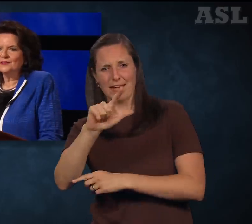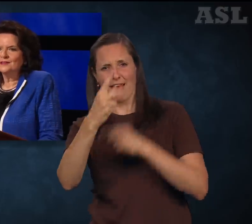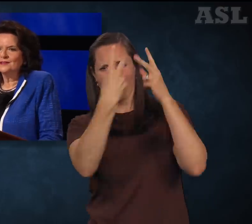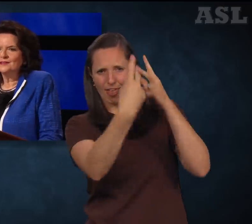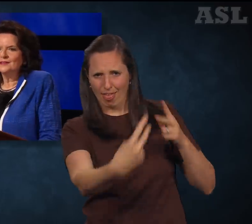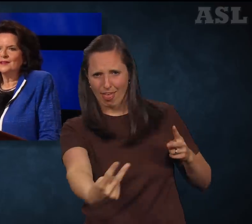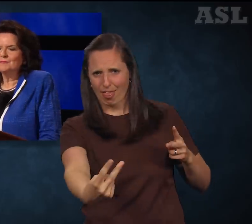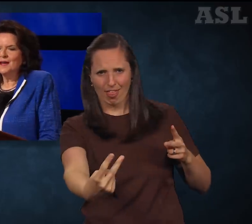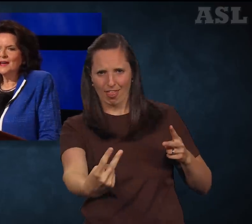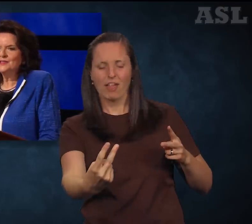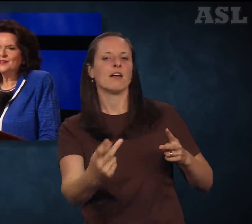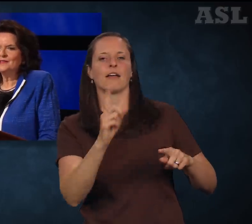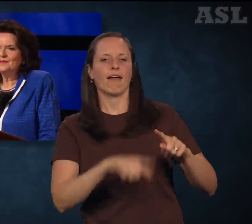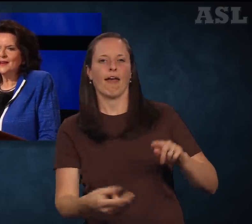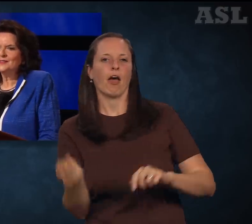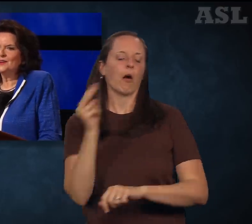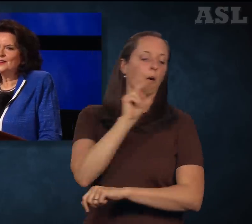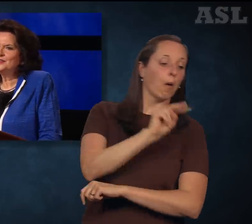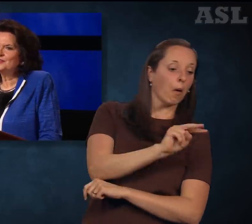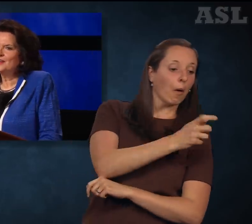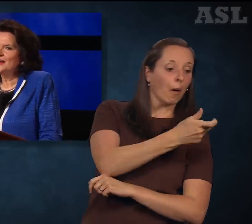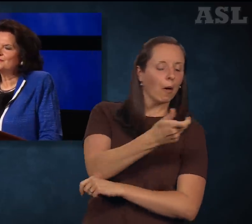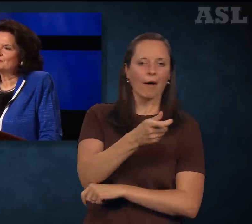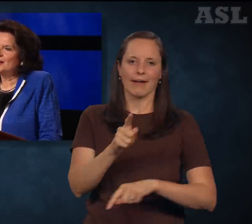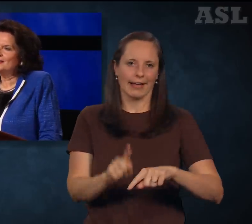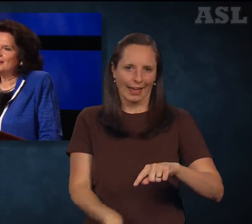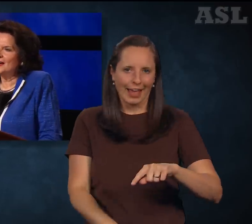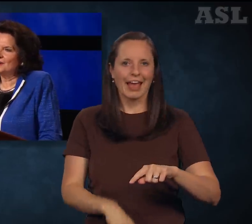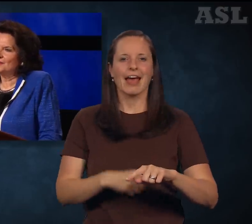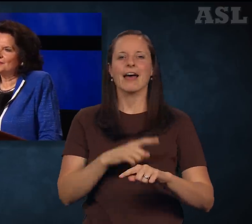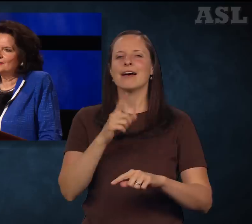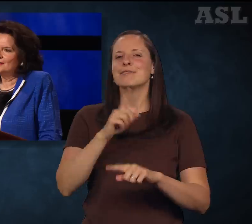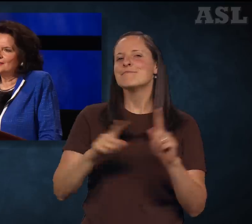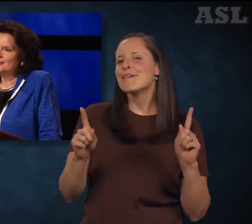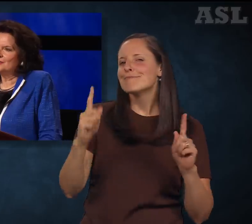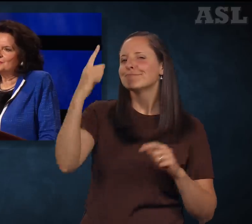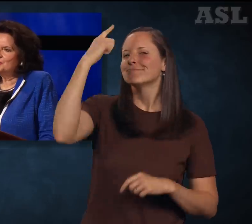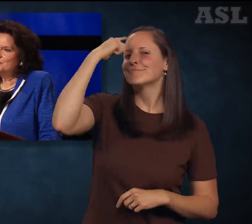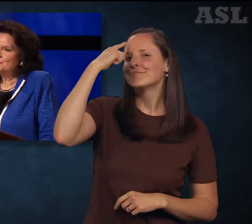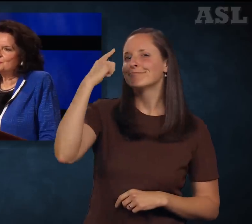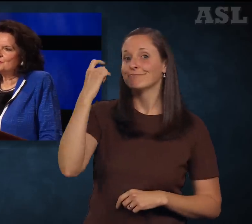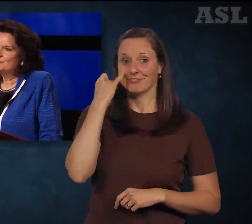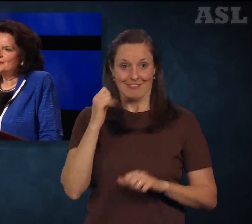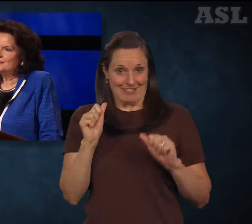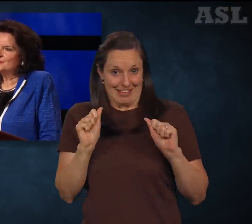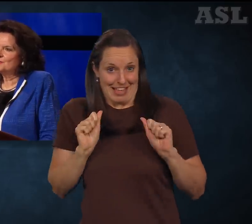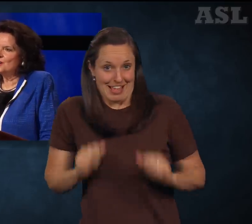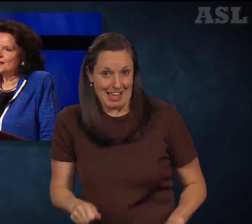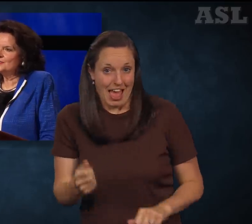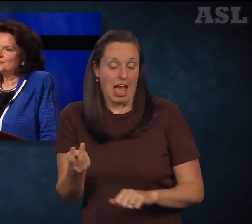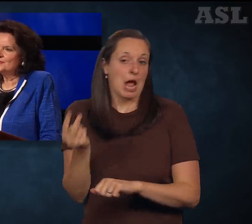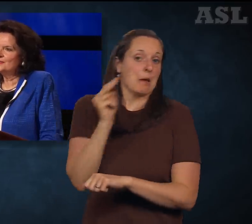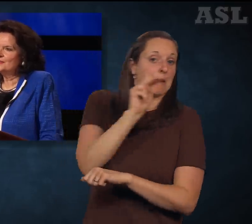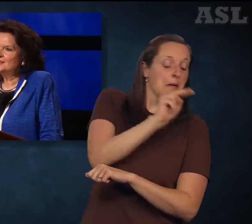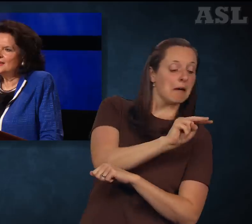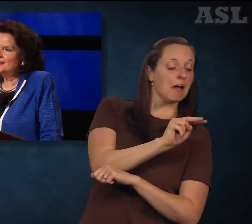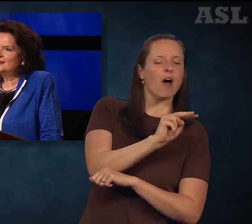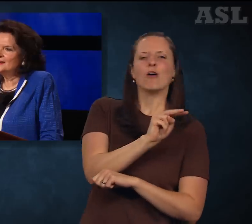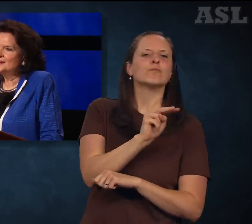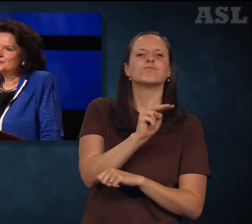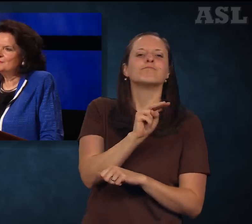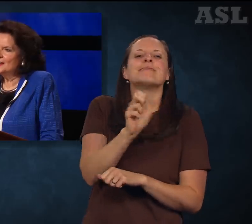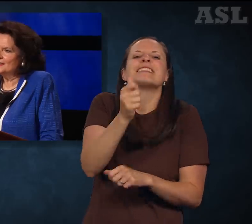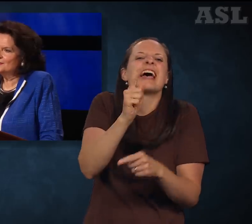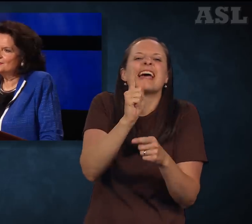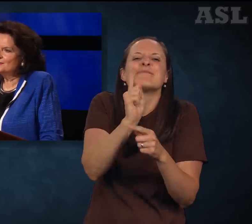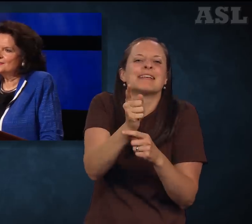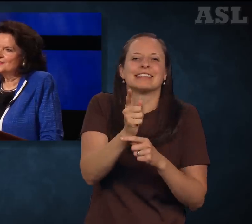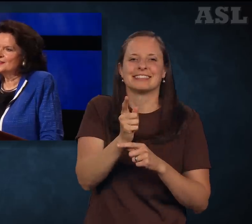BUT, JUST FOR A MOMENT,